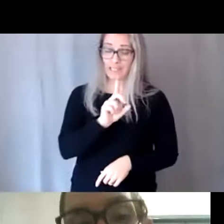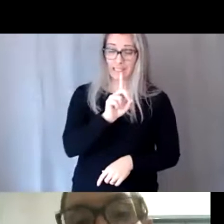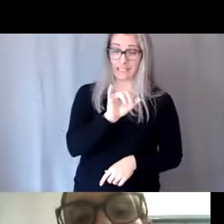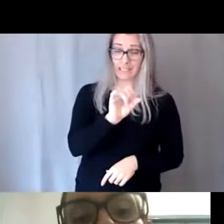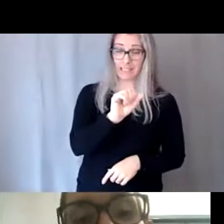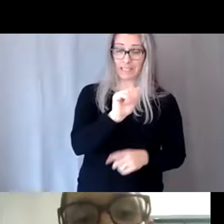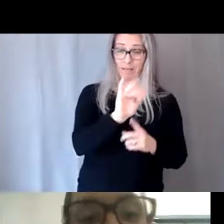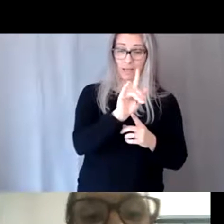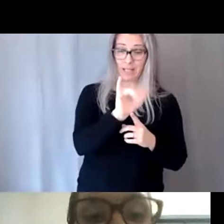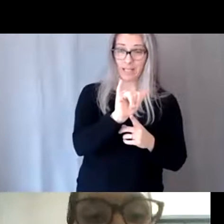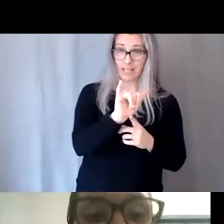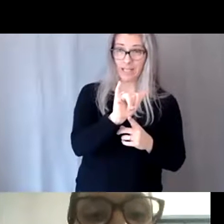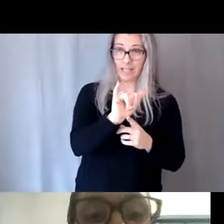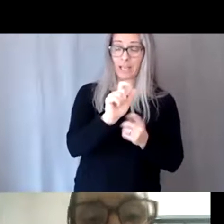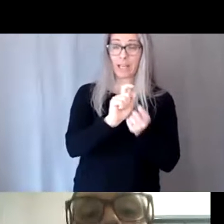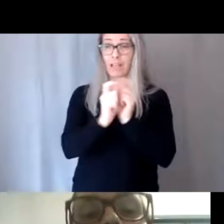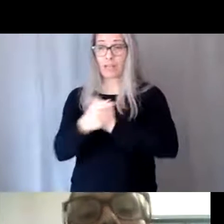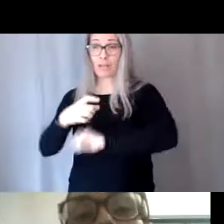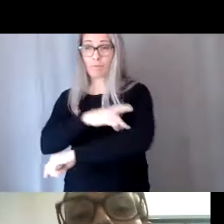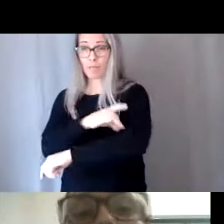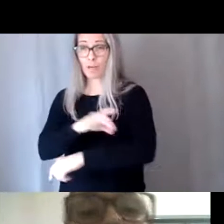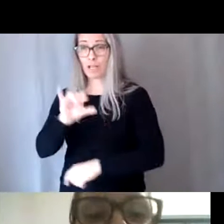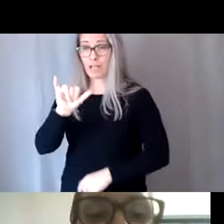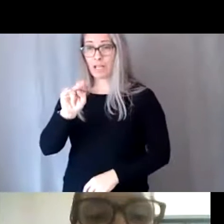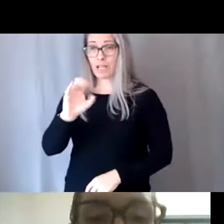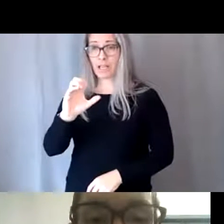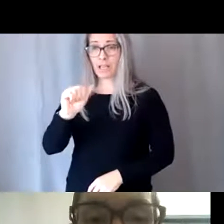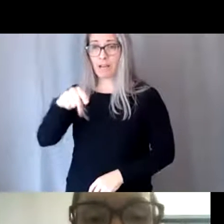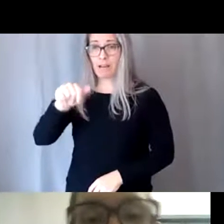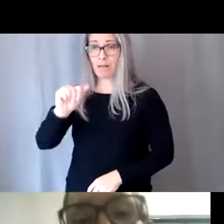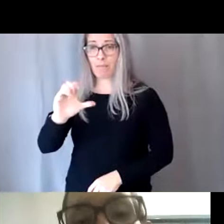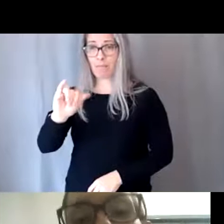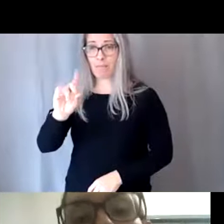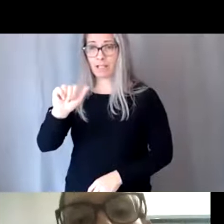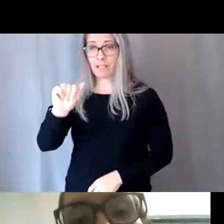been officially translated as incapacidade exactly to